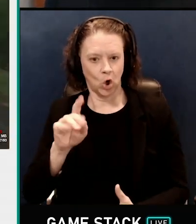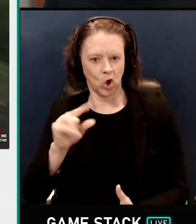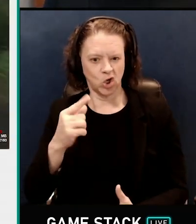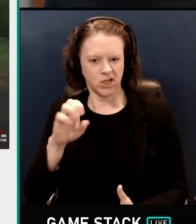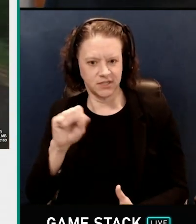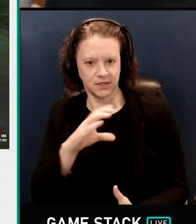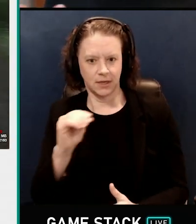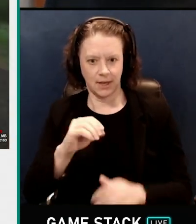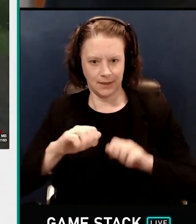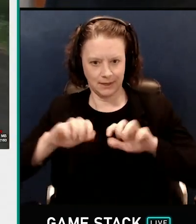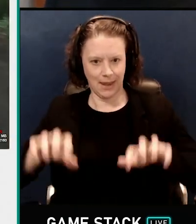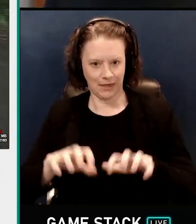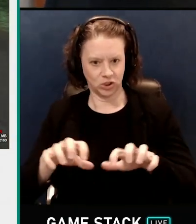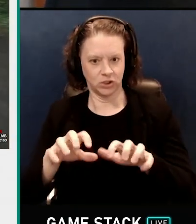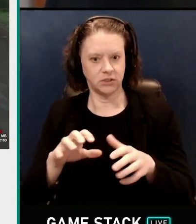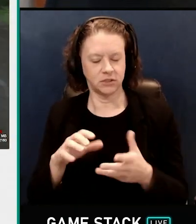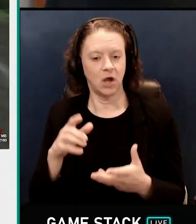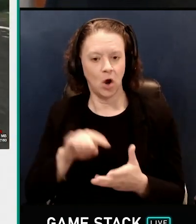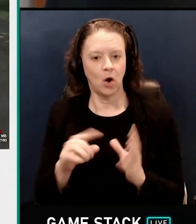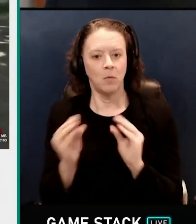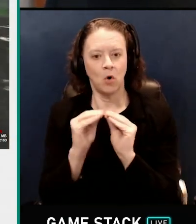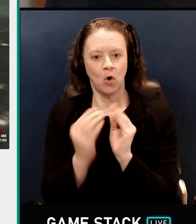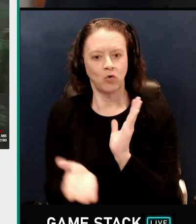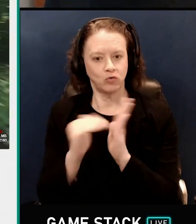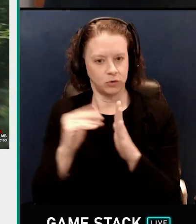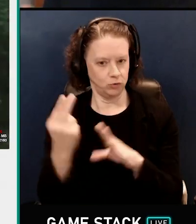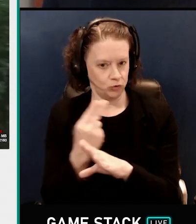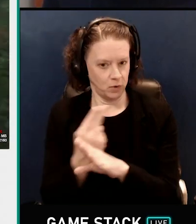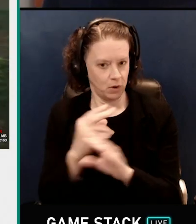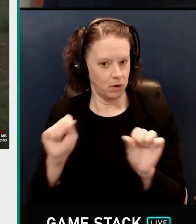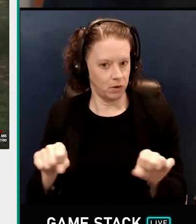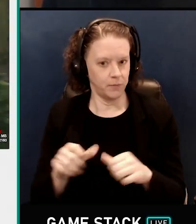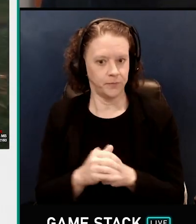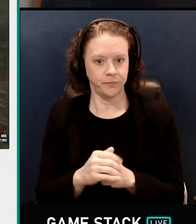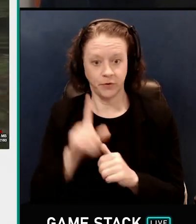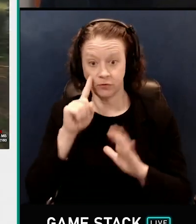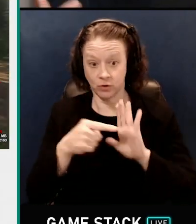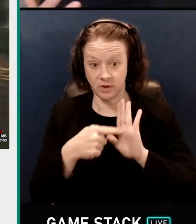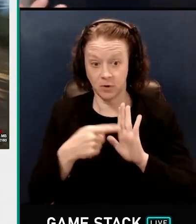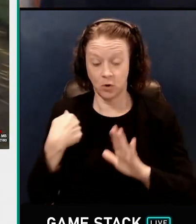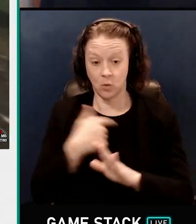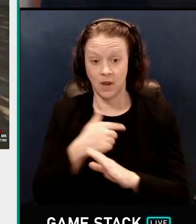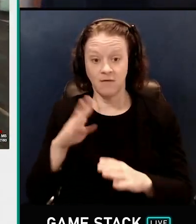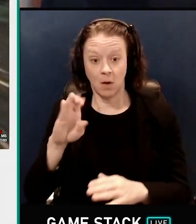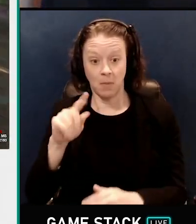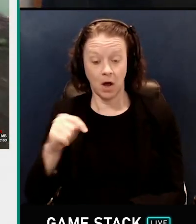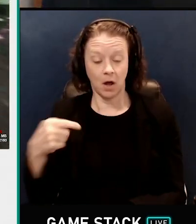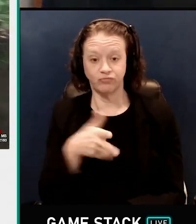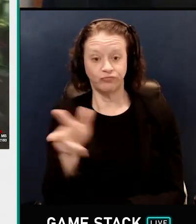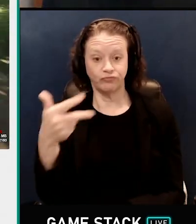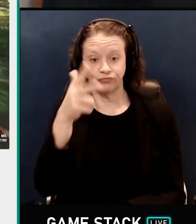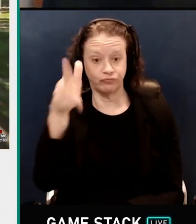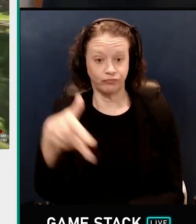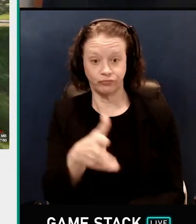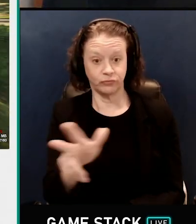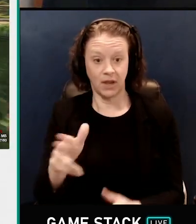There are much more reusable. So here where we have a bot that is going around the world and smashing into discount boards,